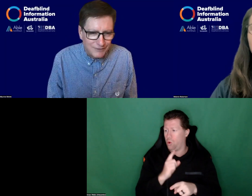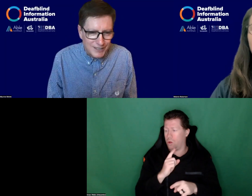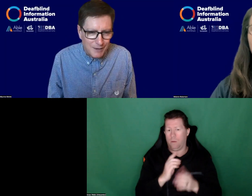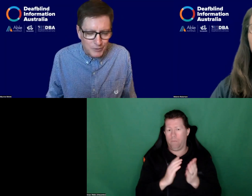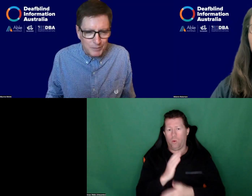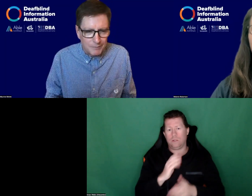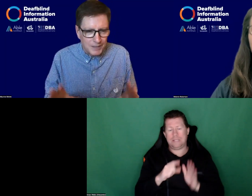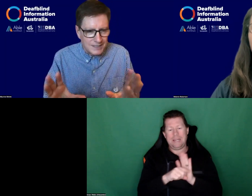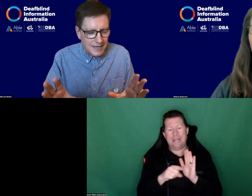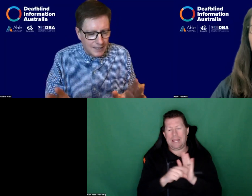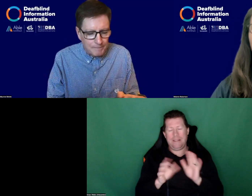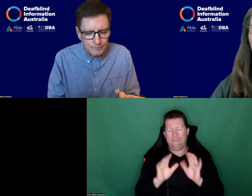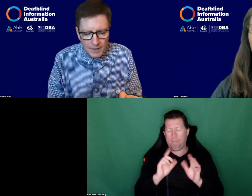examples but I'm going to say it.